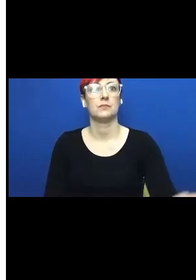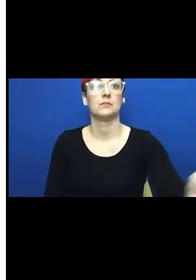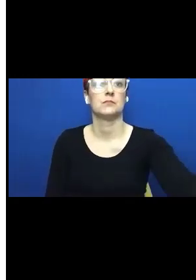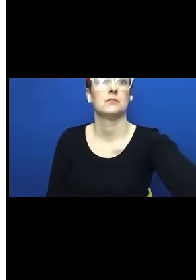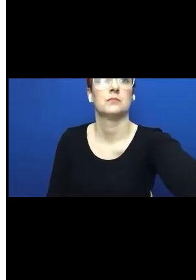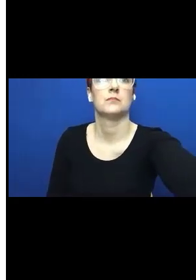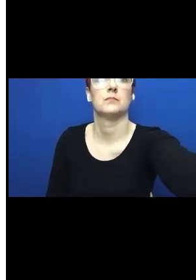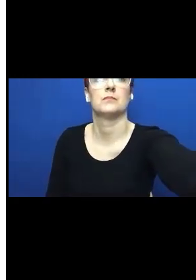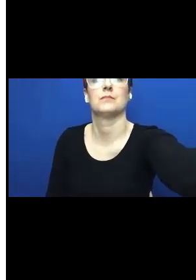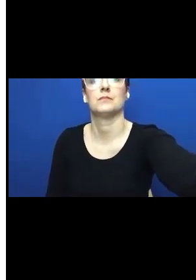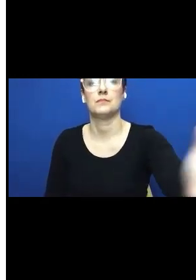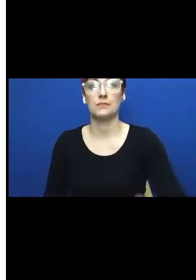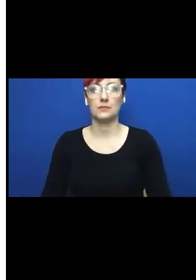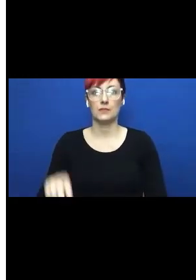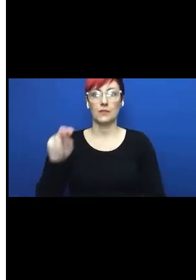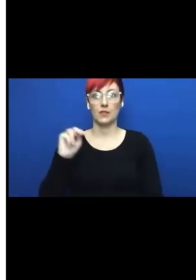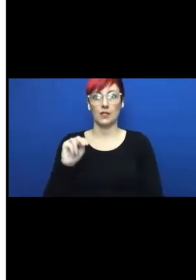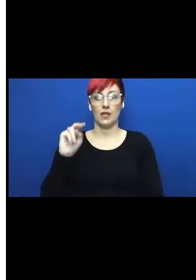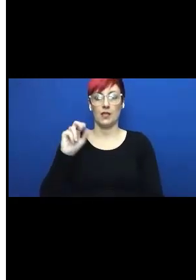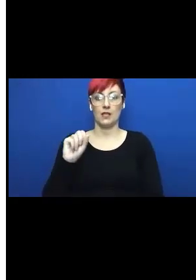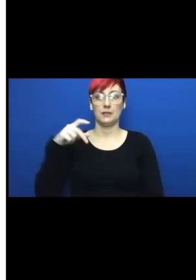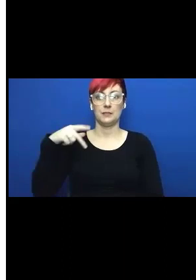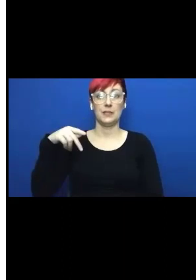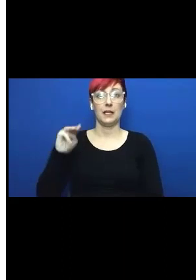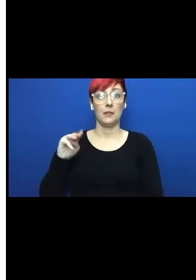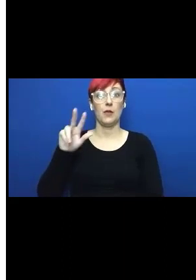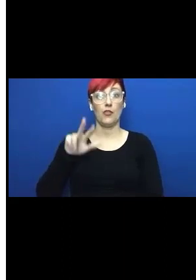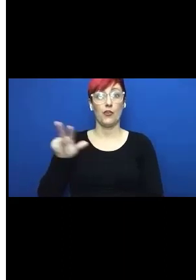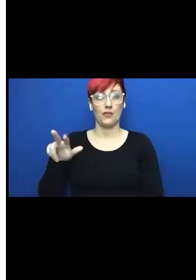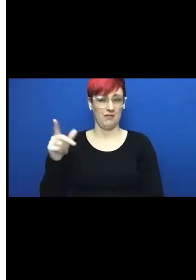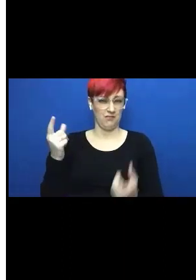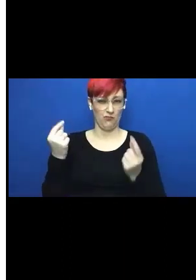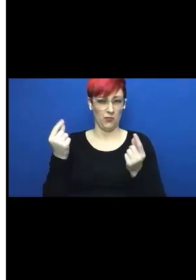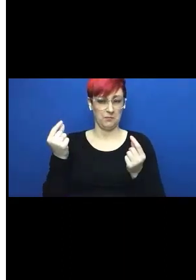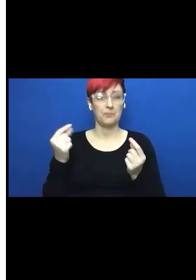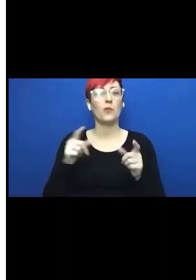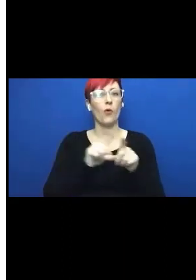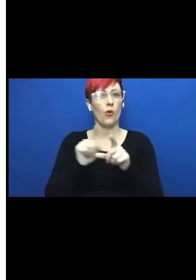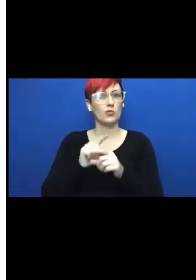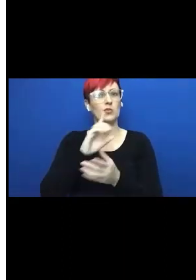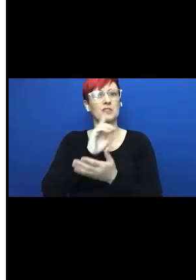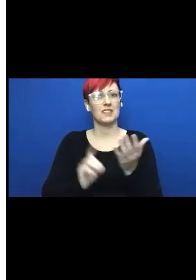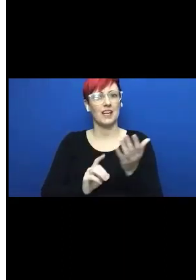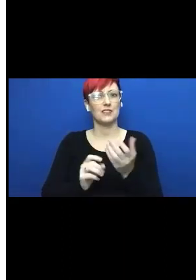NSPM-33 is also designed to safeguard the integrity